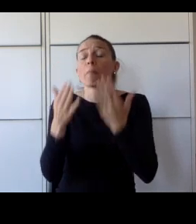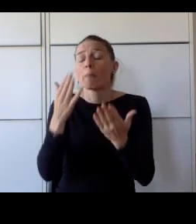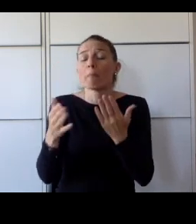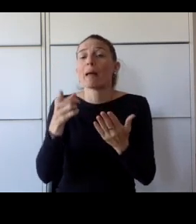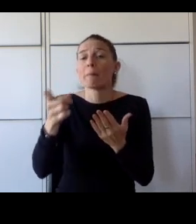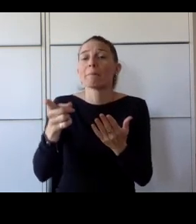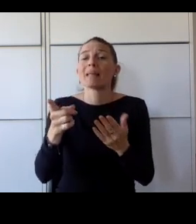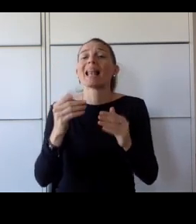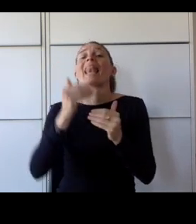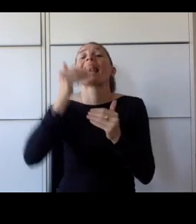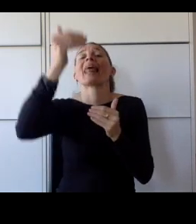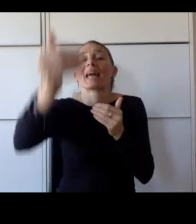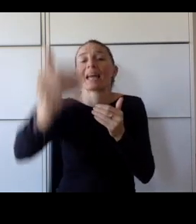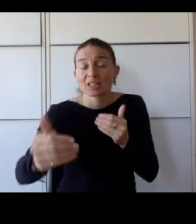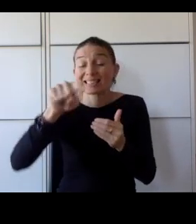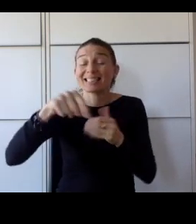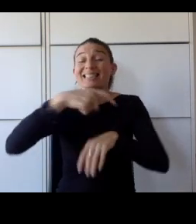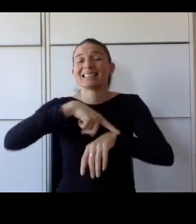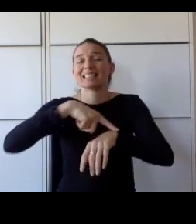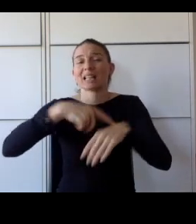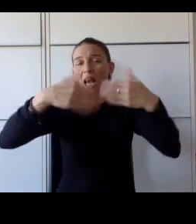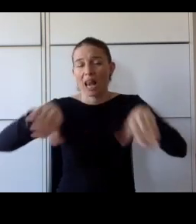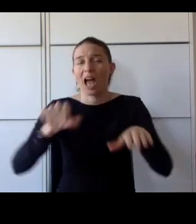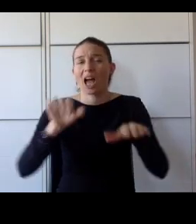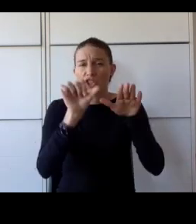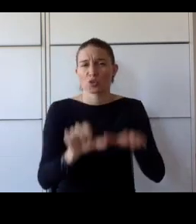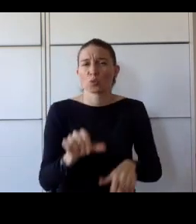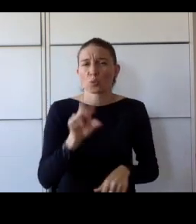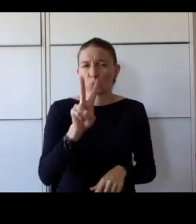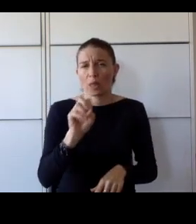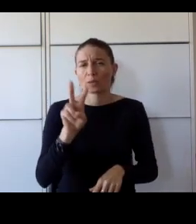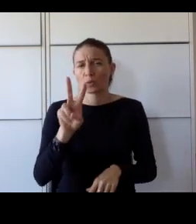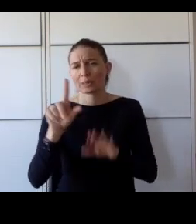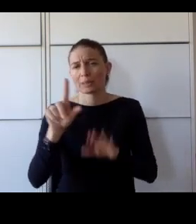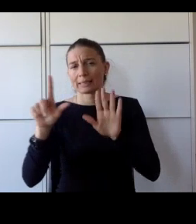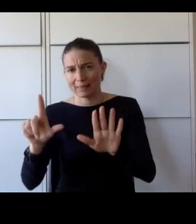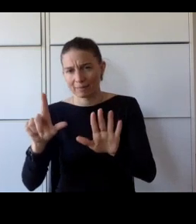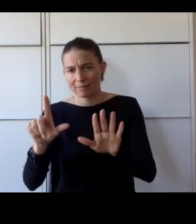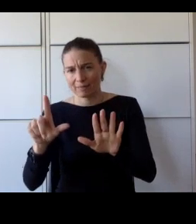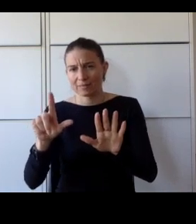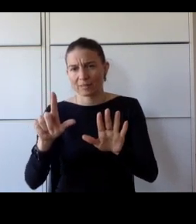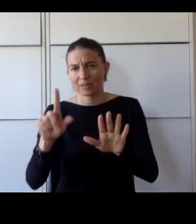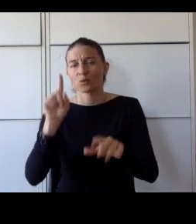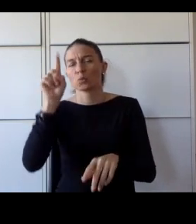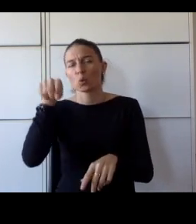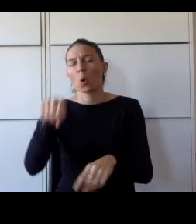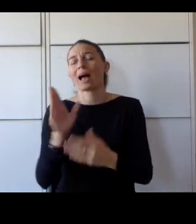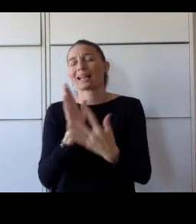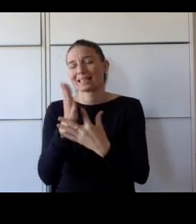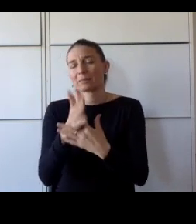And the deadline for this is given I think June 2027. So it's in the Accessibility Act text.